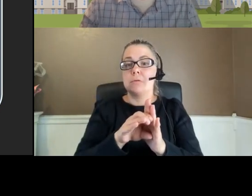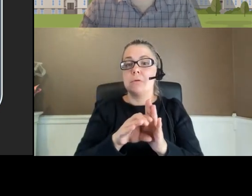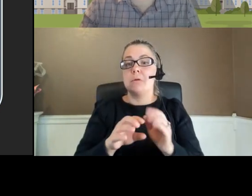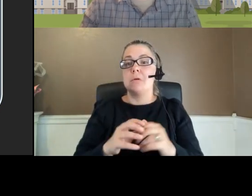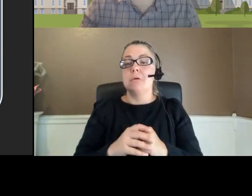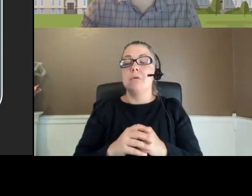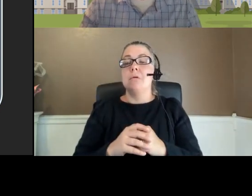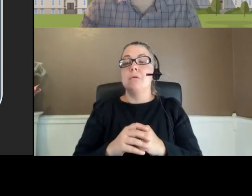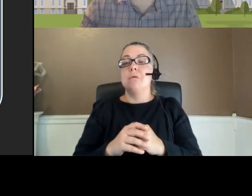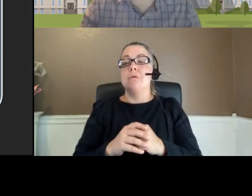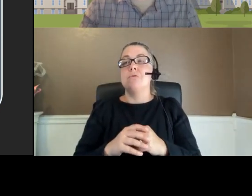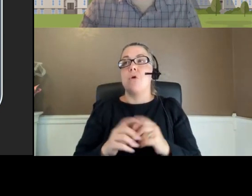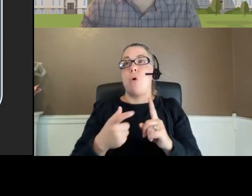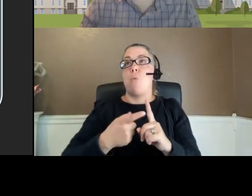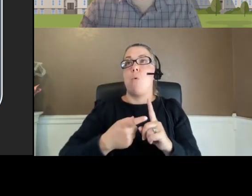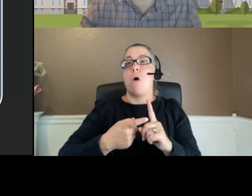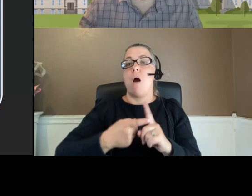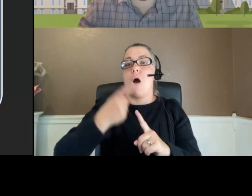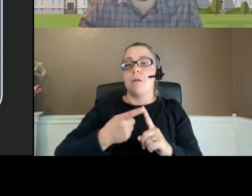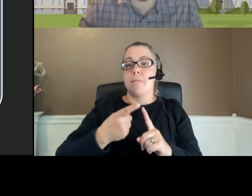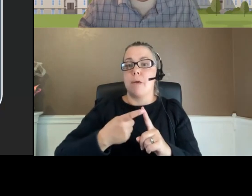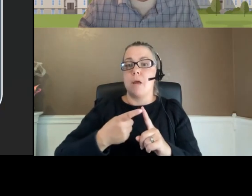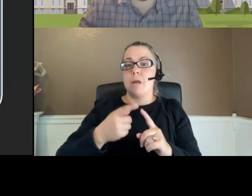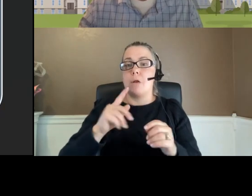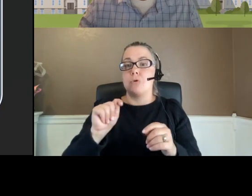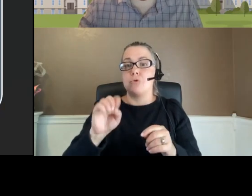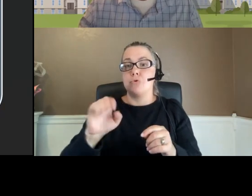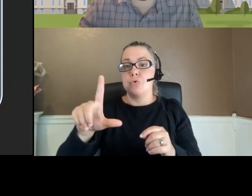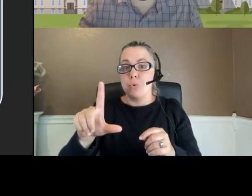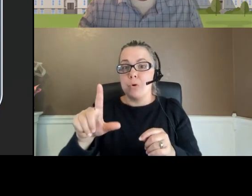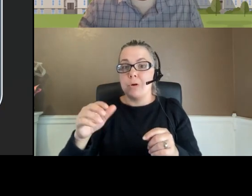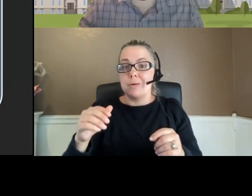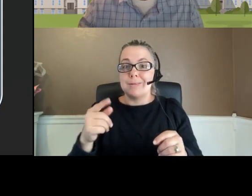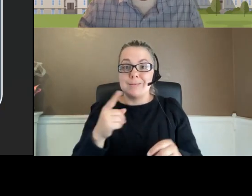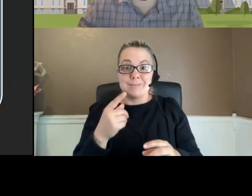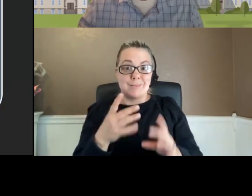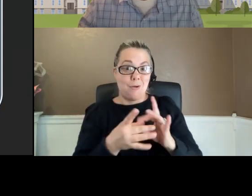tool could tell you if your alternative text is appropriate. Whether it's actually equivalent